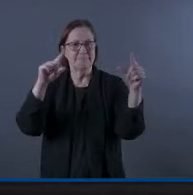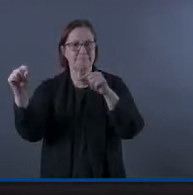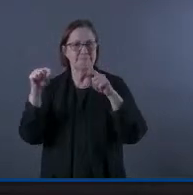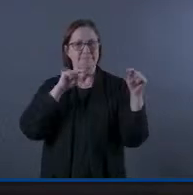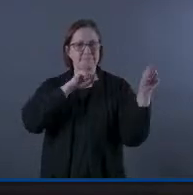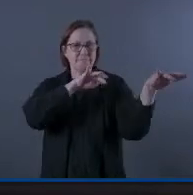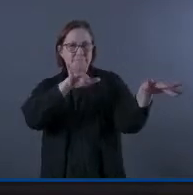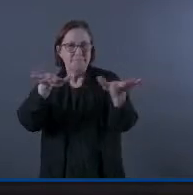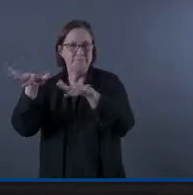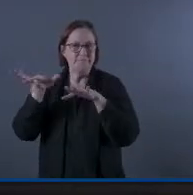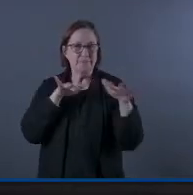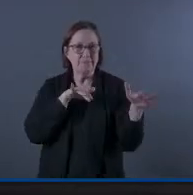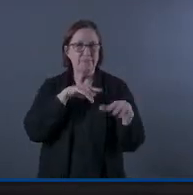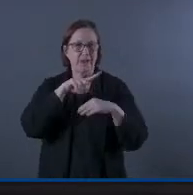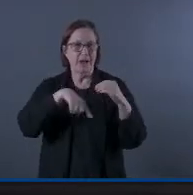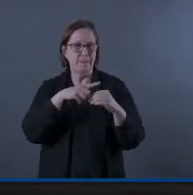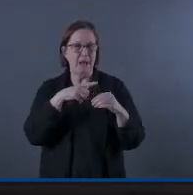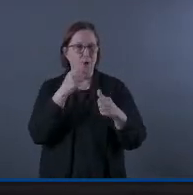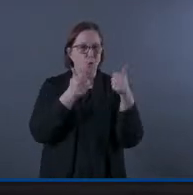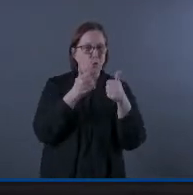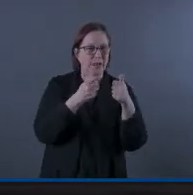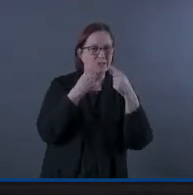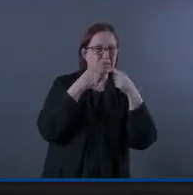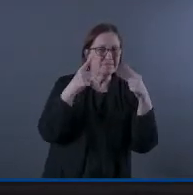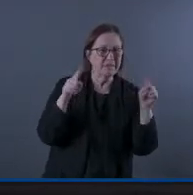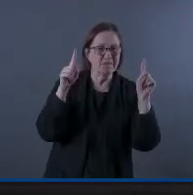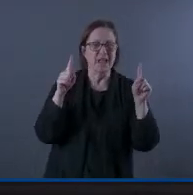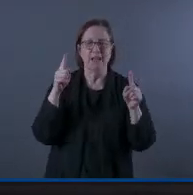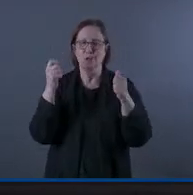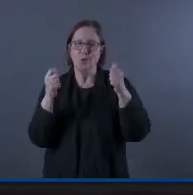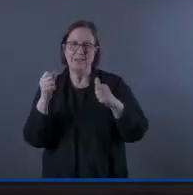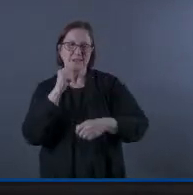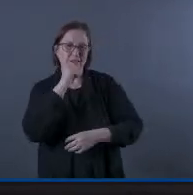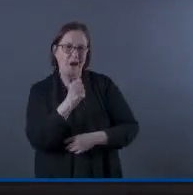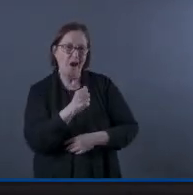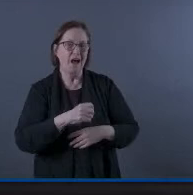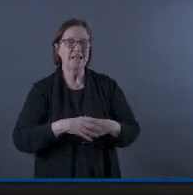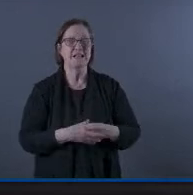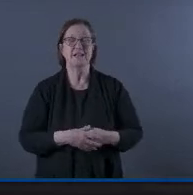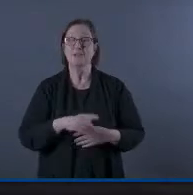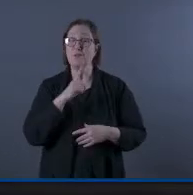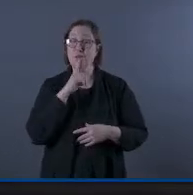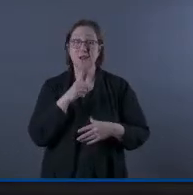effectiveness can be defined a bunch of different ways, but really what matters from an effectiveness perspective